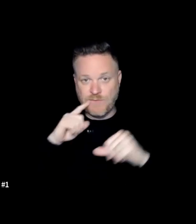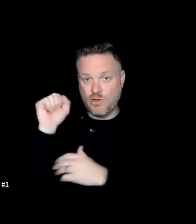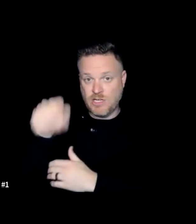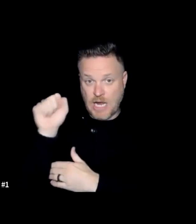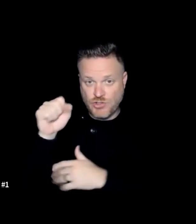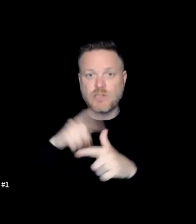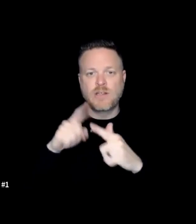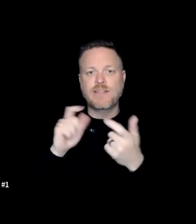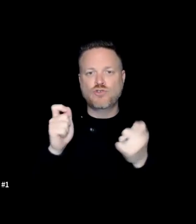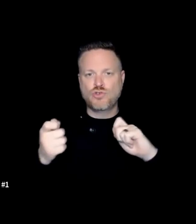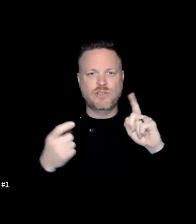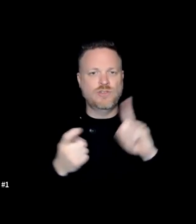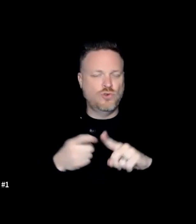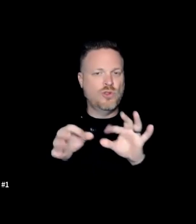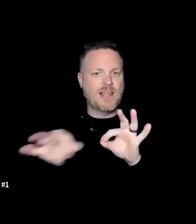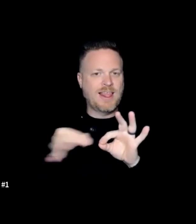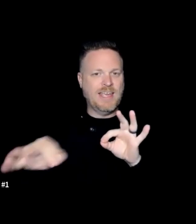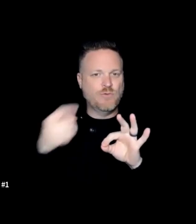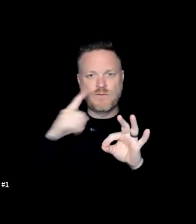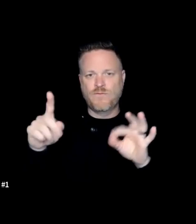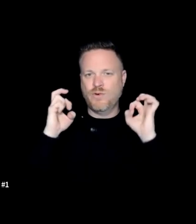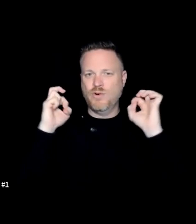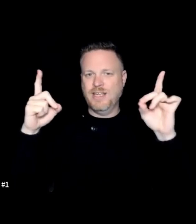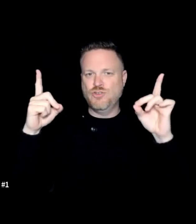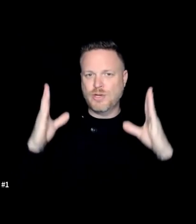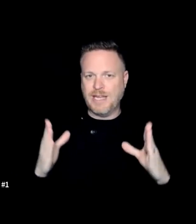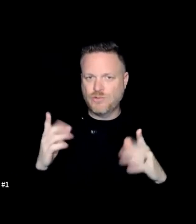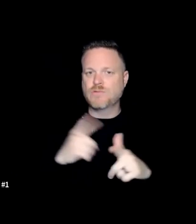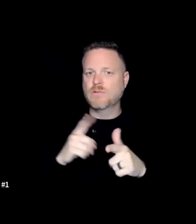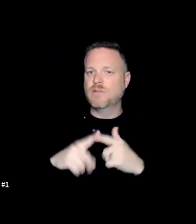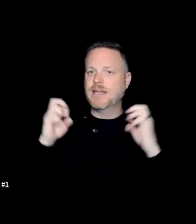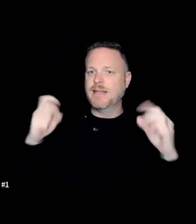into the language of educators so that educators feel comfortable with this.